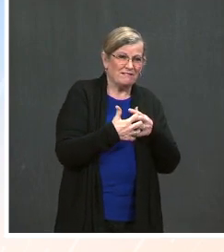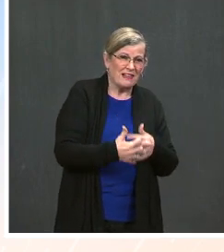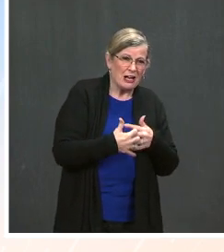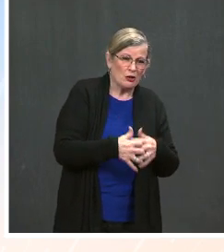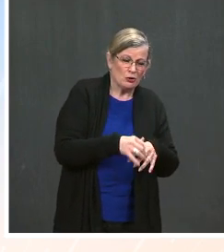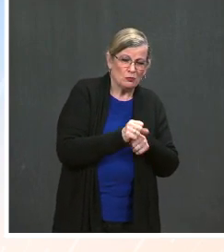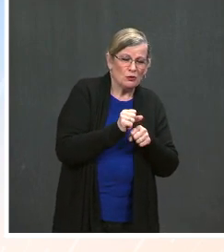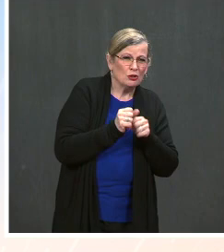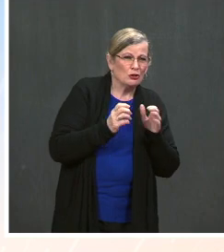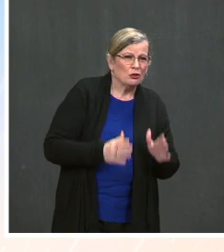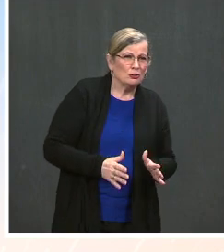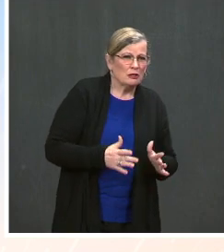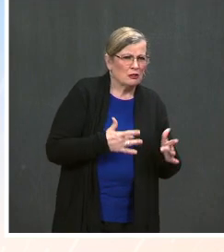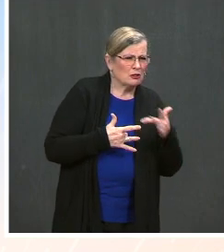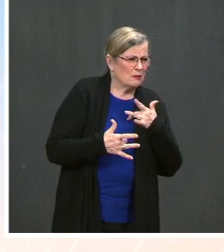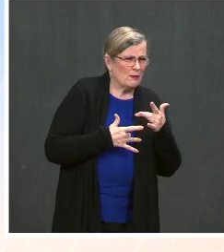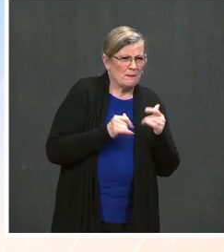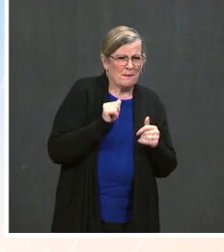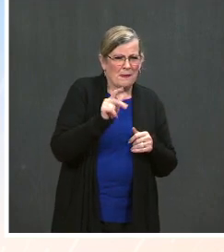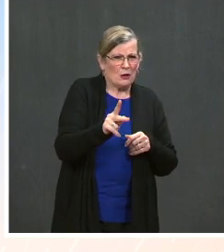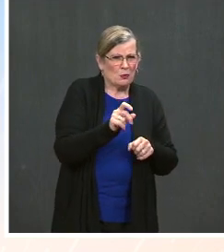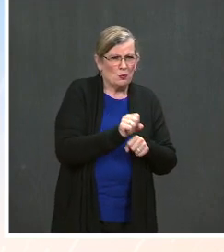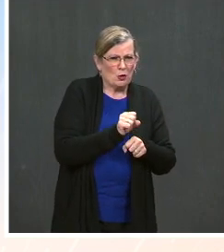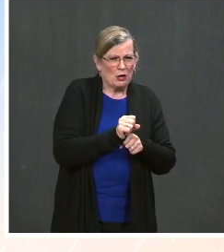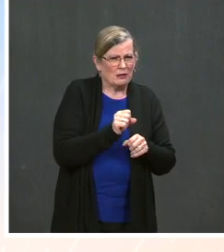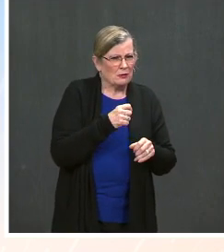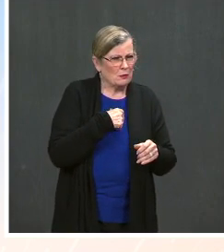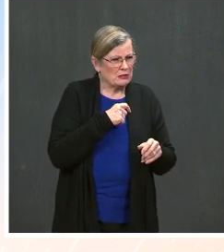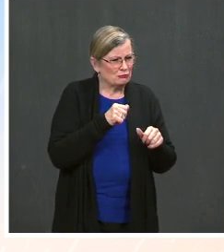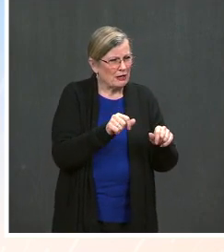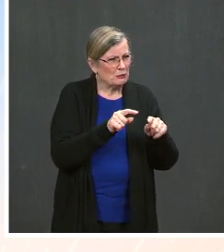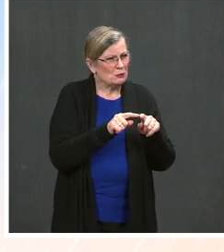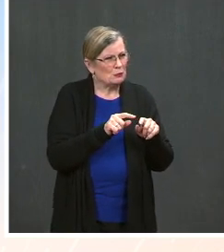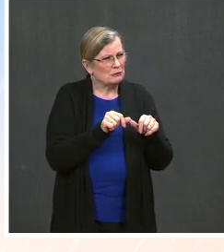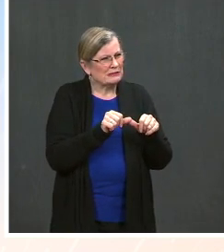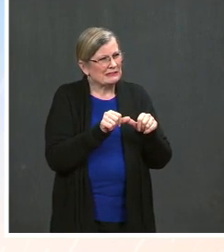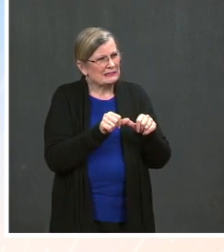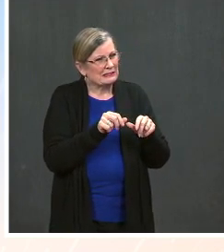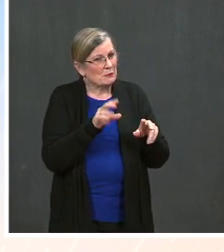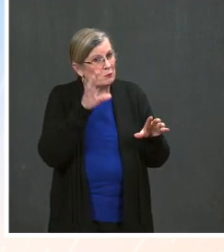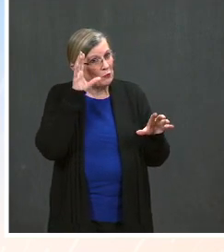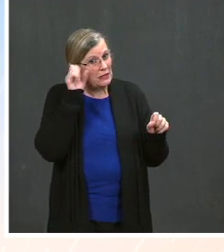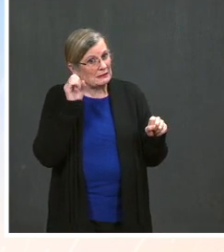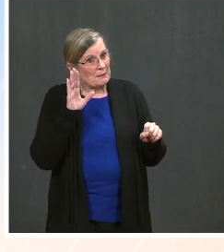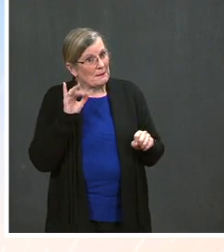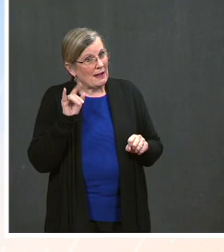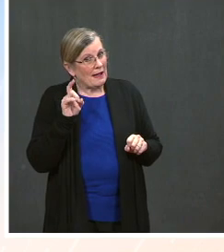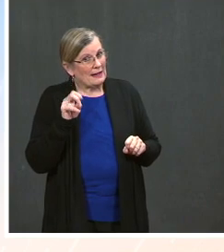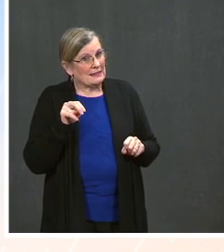And, you know, I'm confident that -- you know, when President Biden got sworn in, he came up with a COVID plan right off the bat.